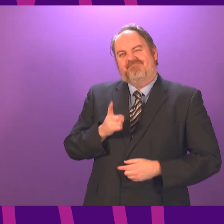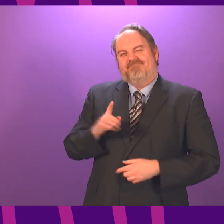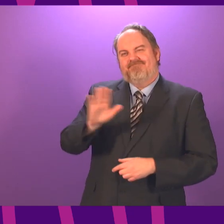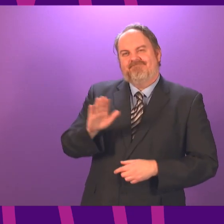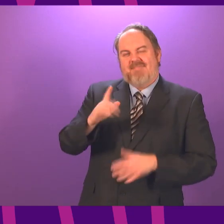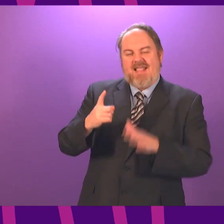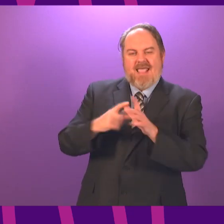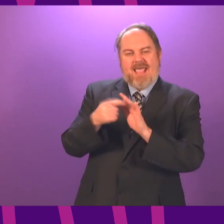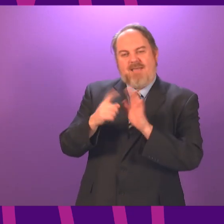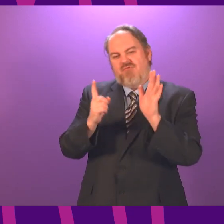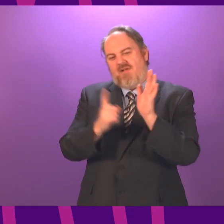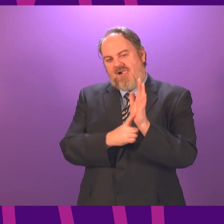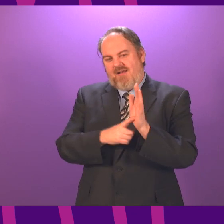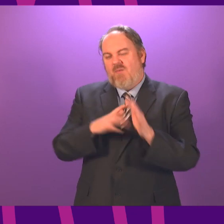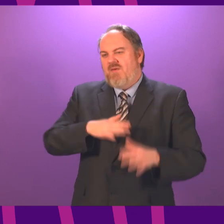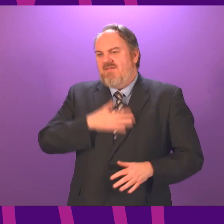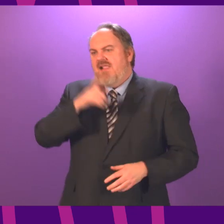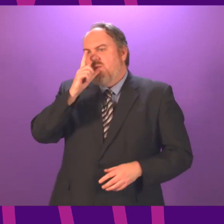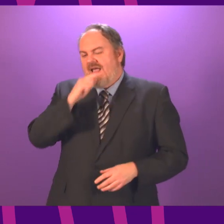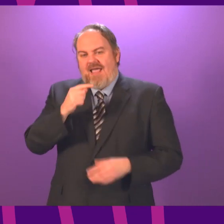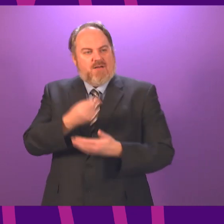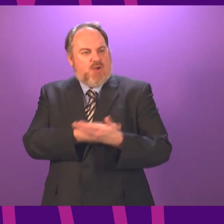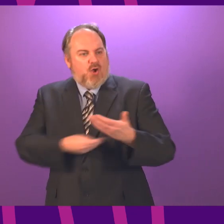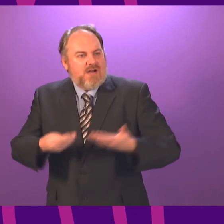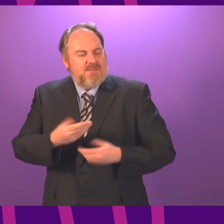we will be able to start to open up the economy and that, between now and April, we will be